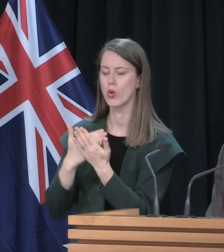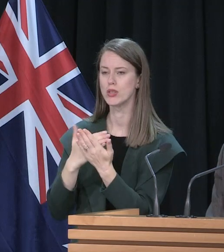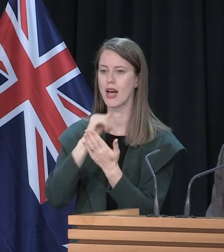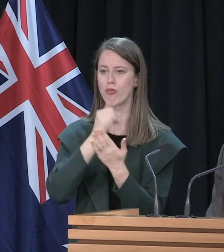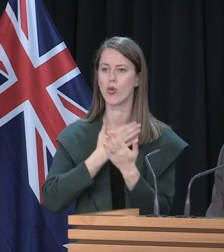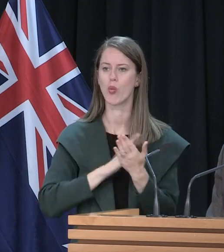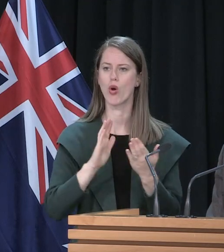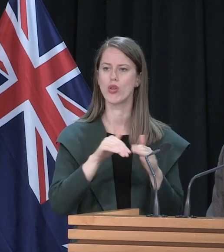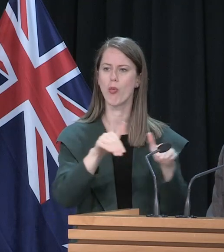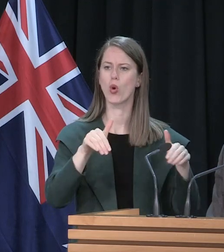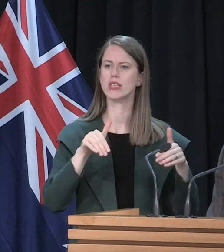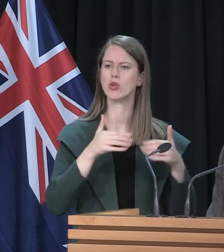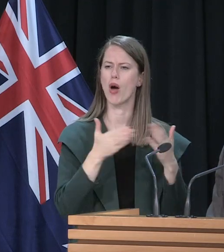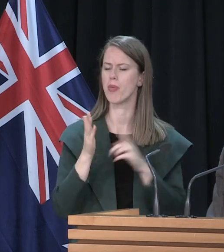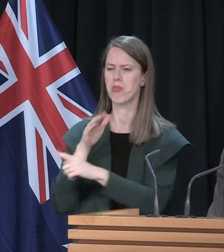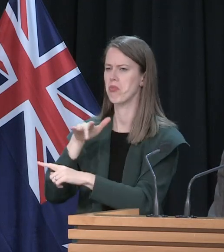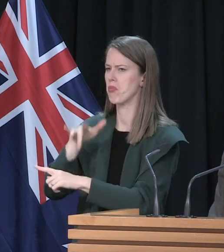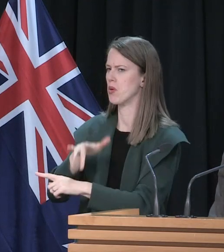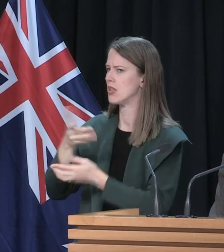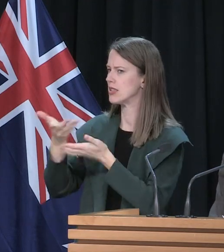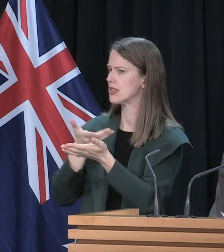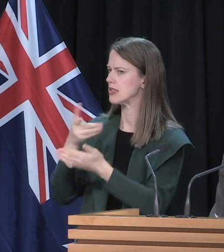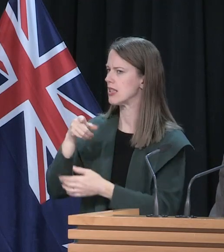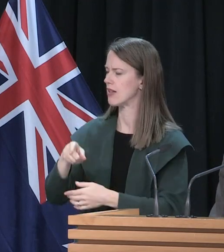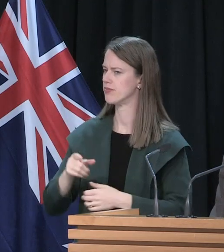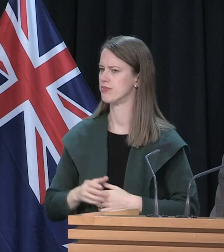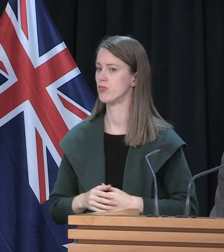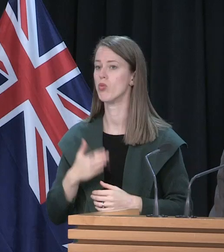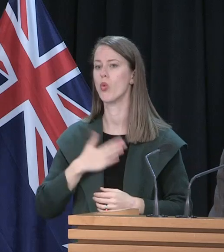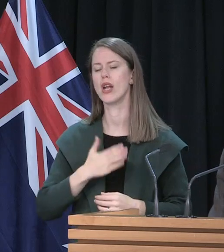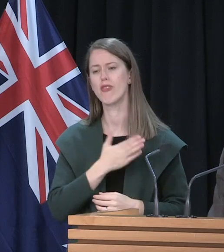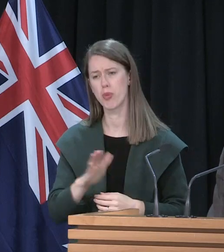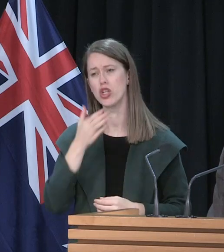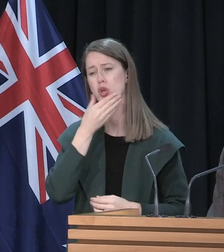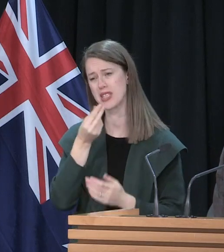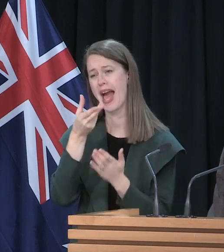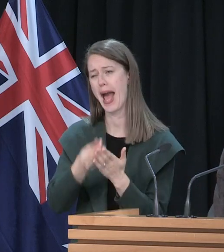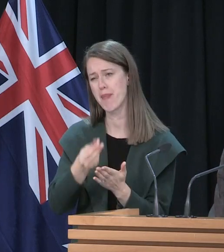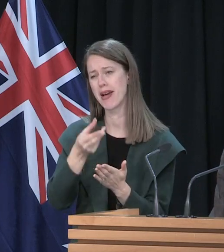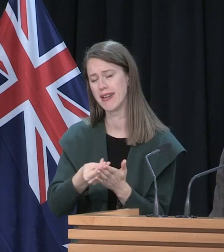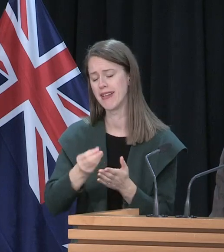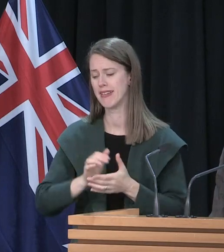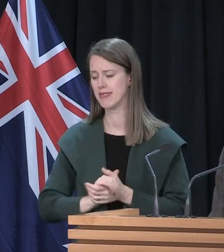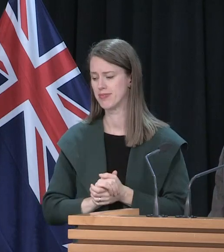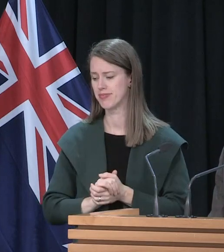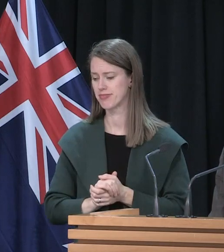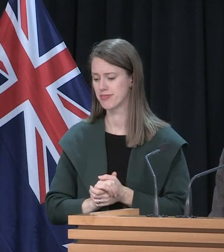to be used by hospitality, that's a condition - one of the conditions for the borders to open? >> MINISTER CHRIS No, we haven't had